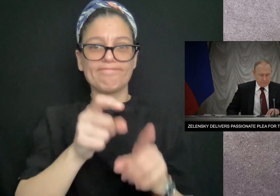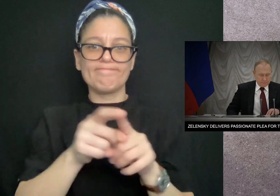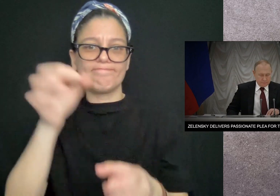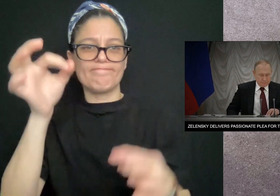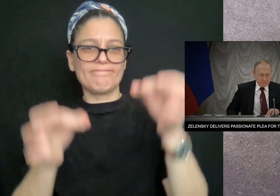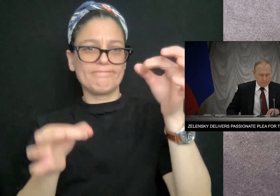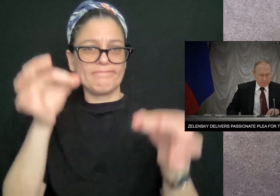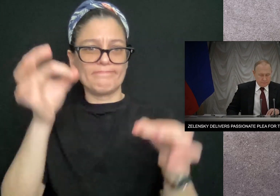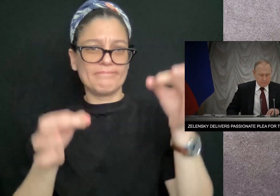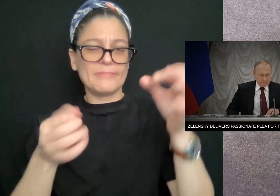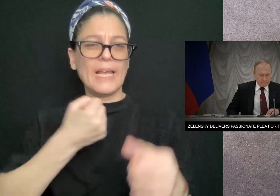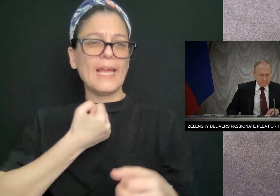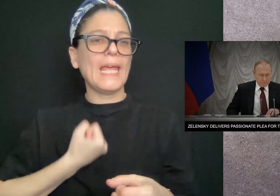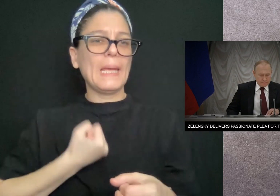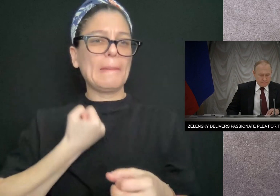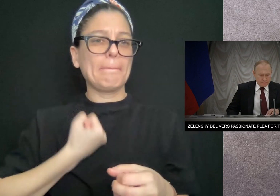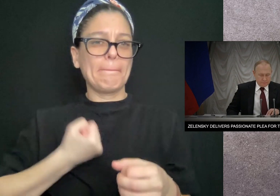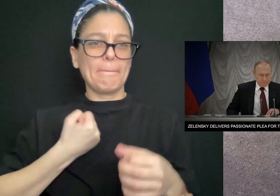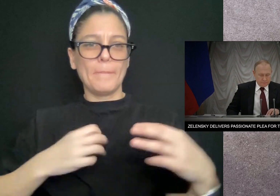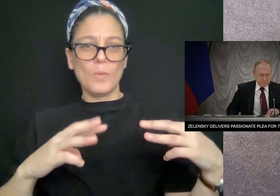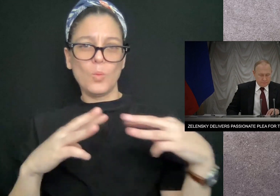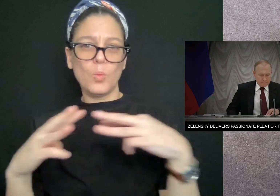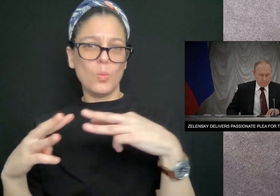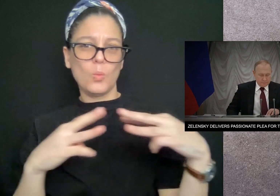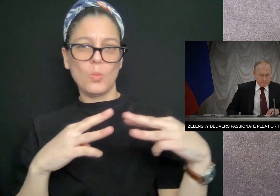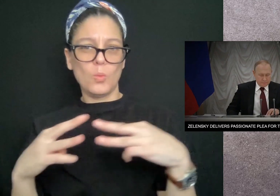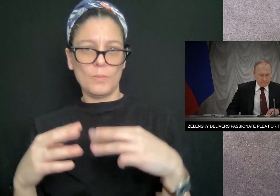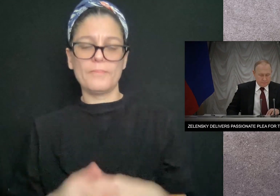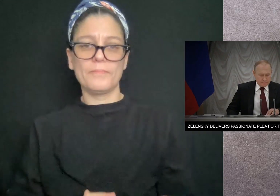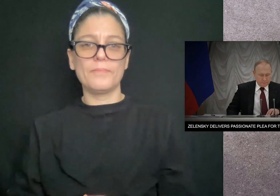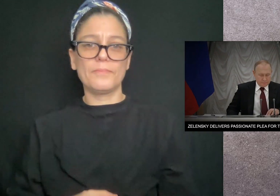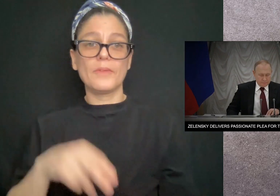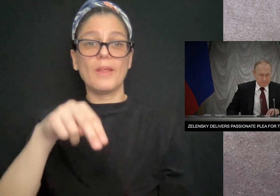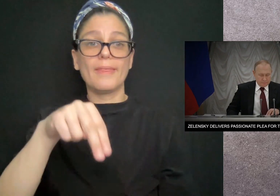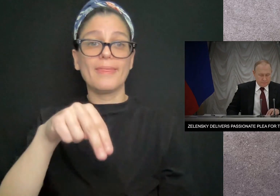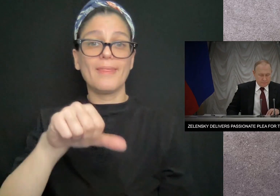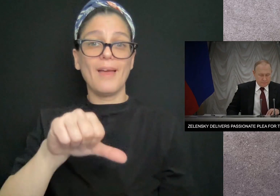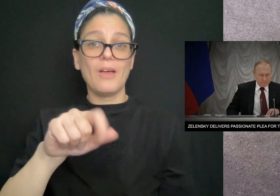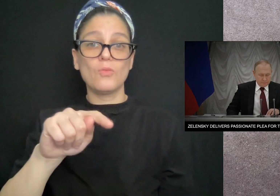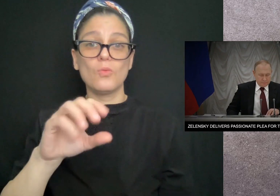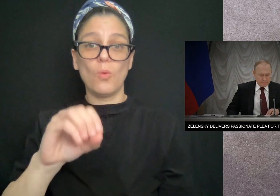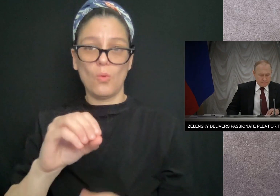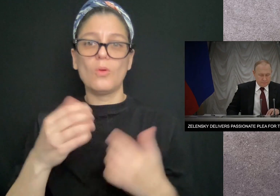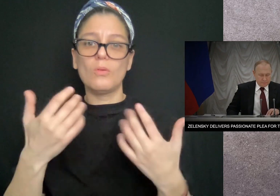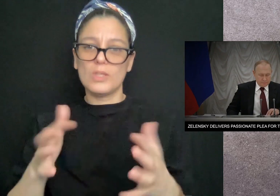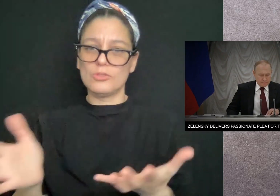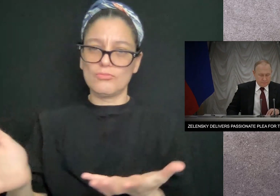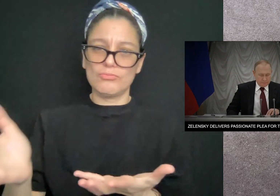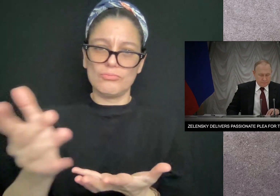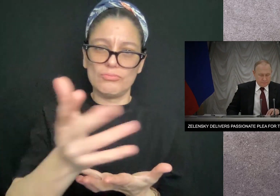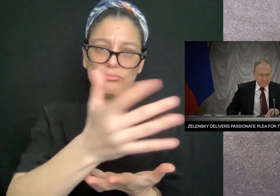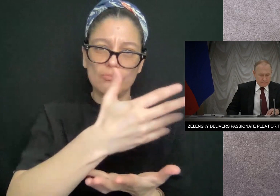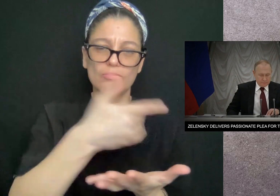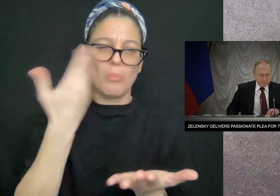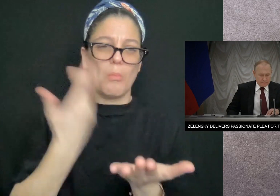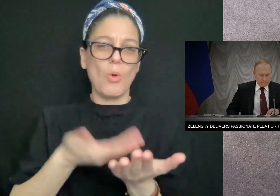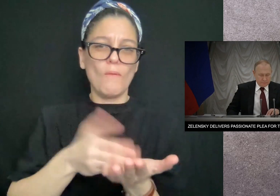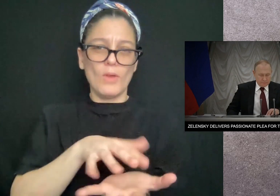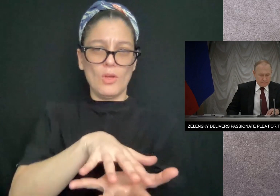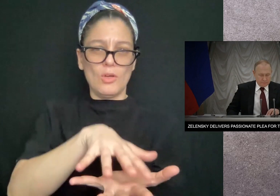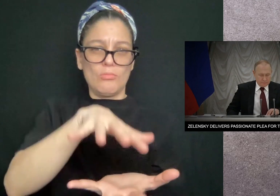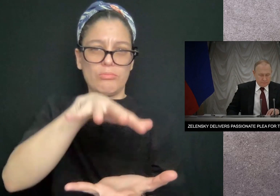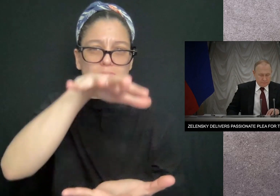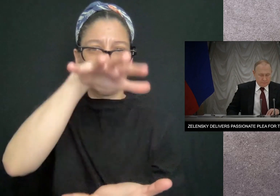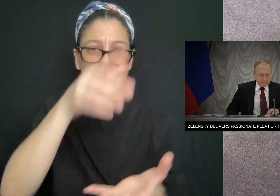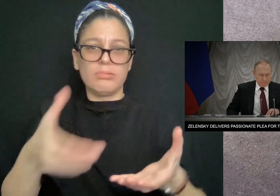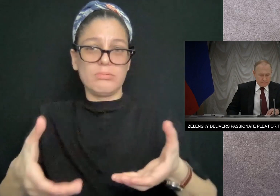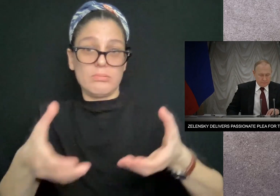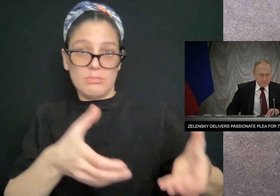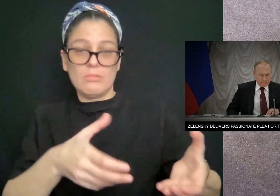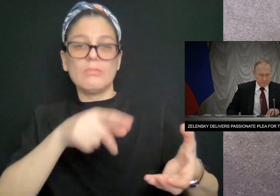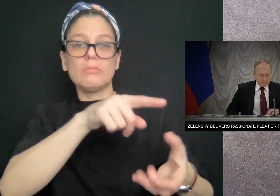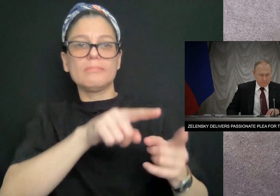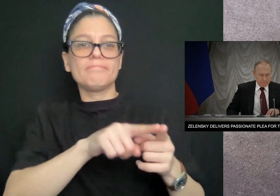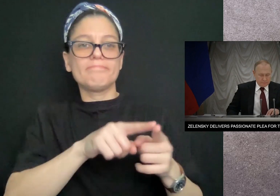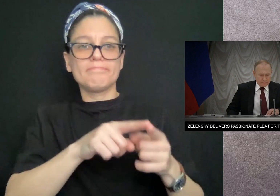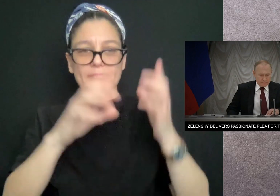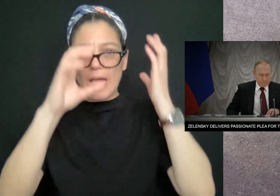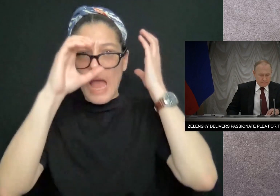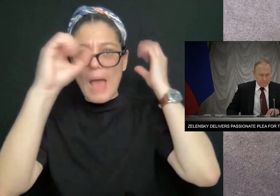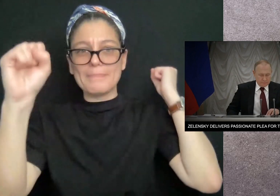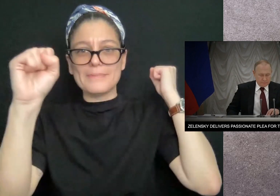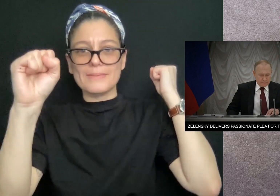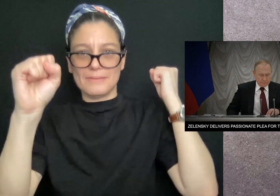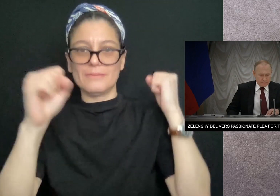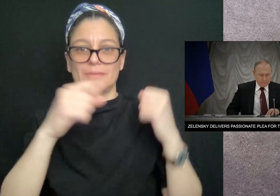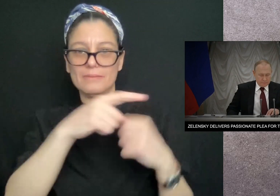Russian President Vladimir Putin on trial for war crimes NATO is now gathering evidence